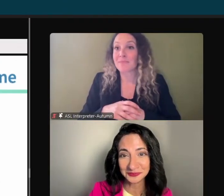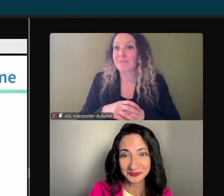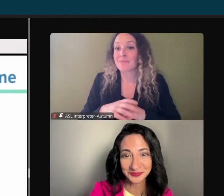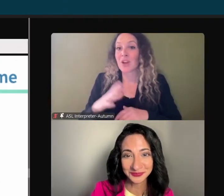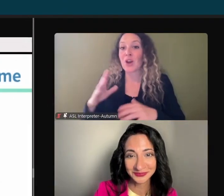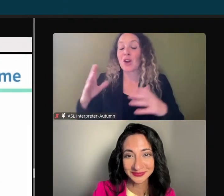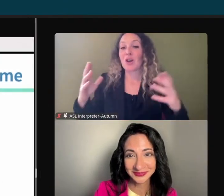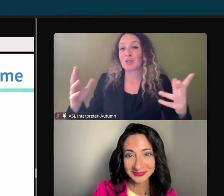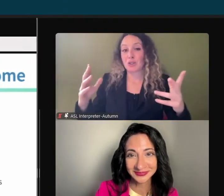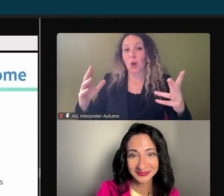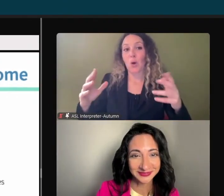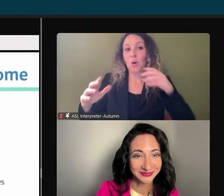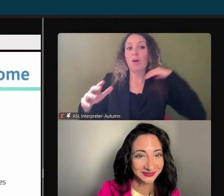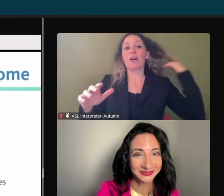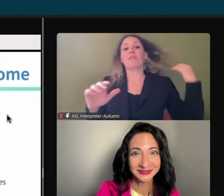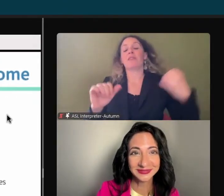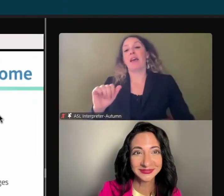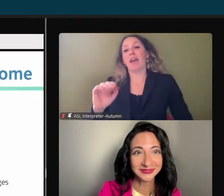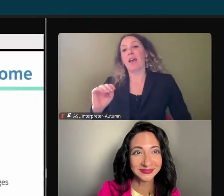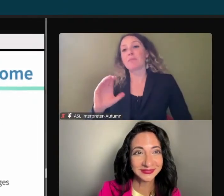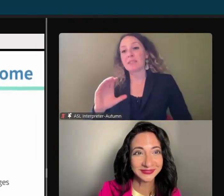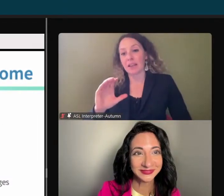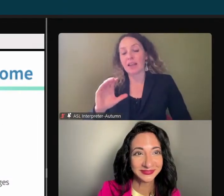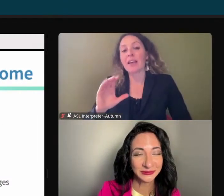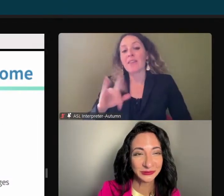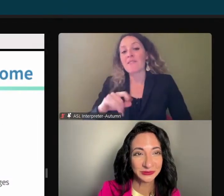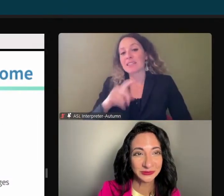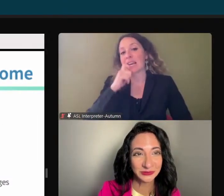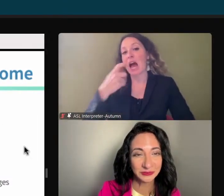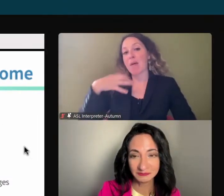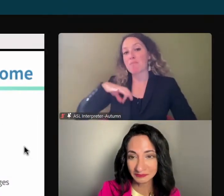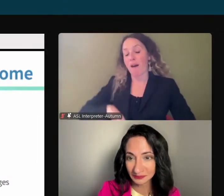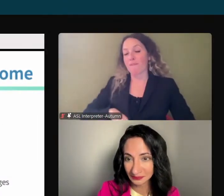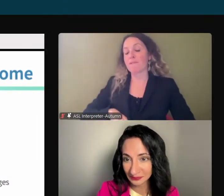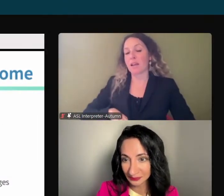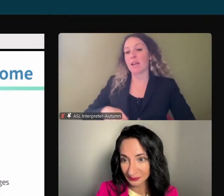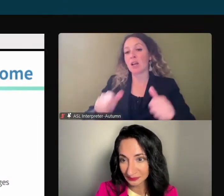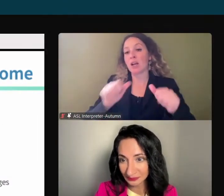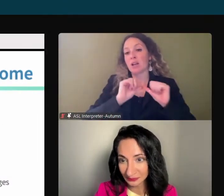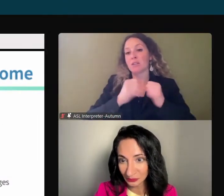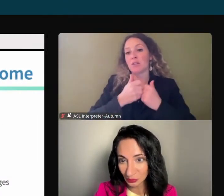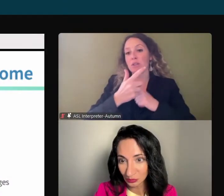of American Medical college is a not for profit association dedicated to transforming